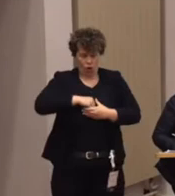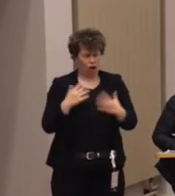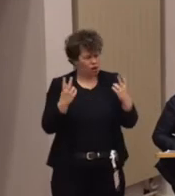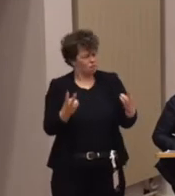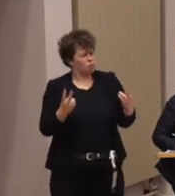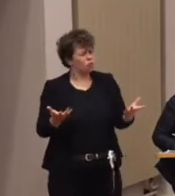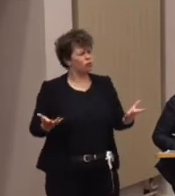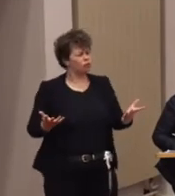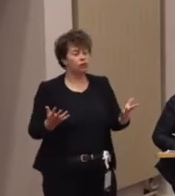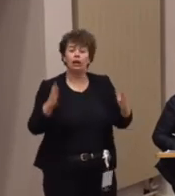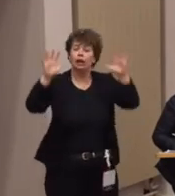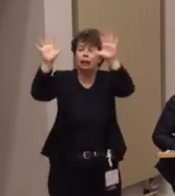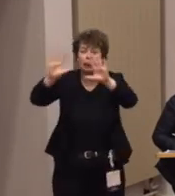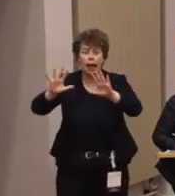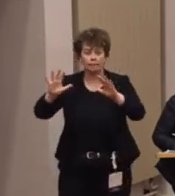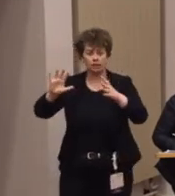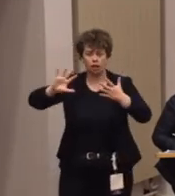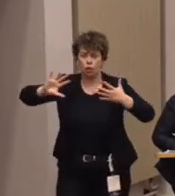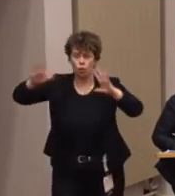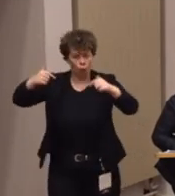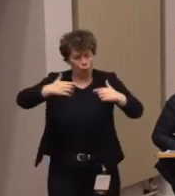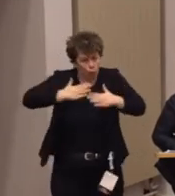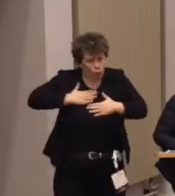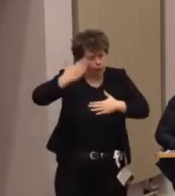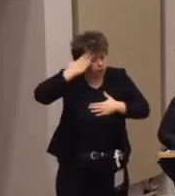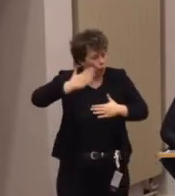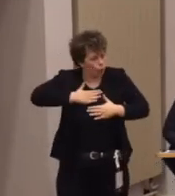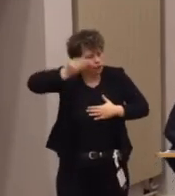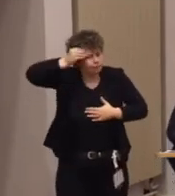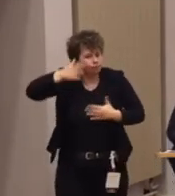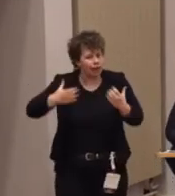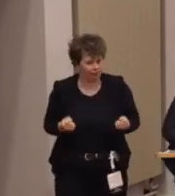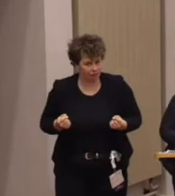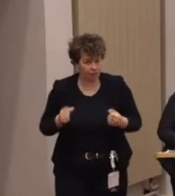to climate justice. Today we are talking about and discussing